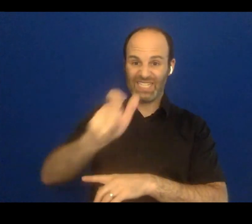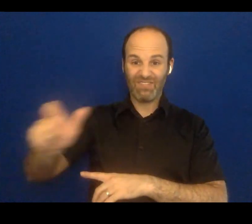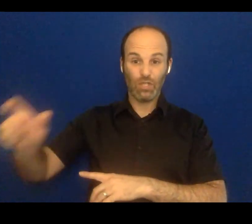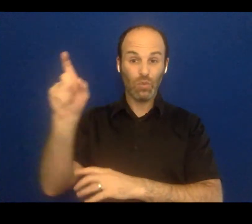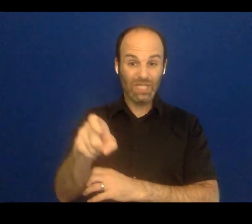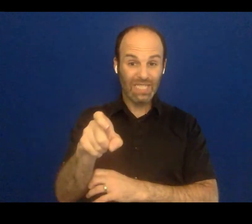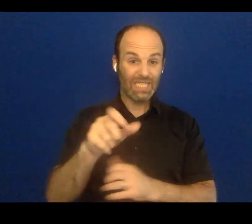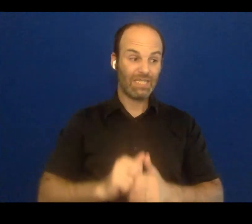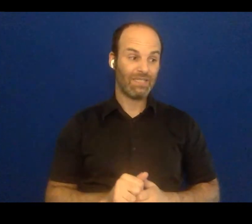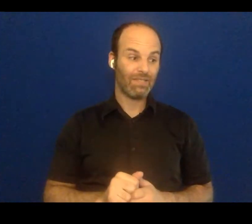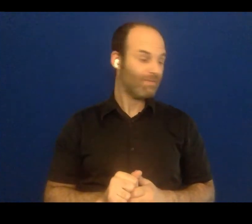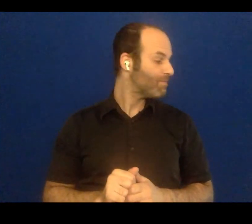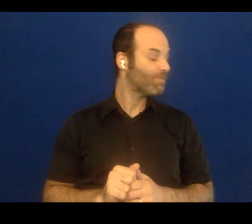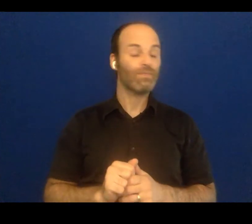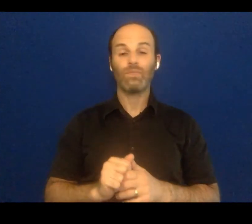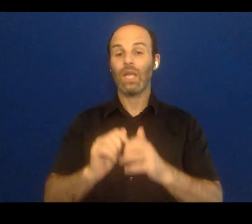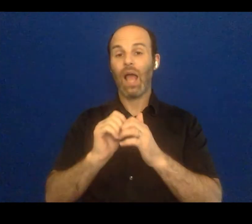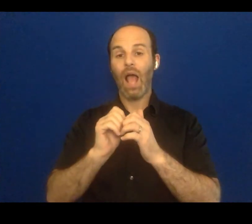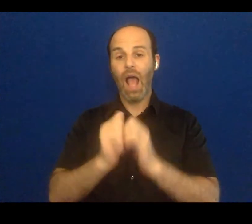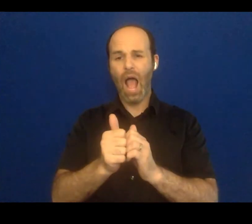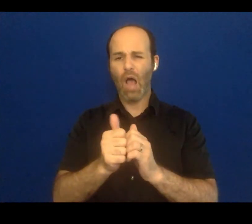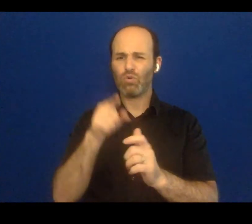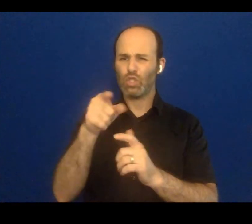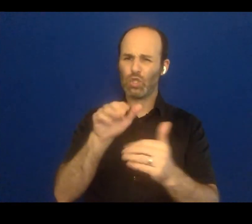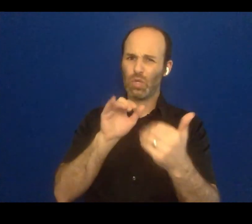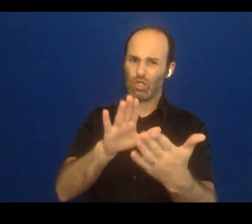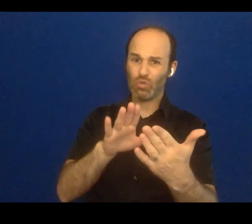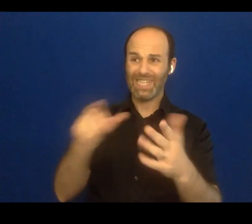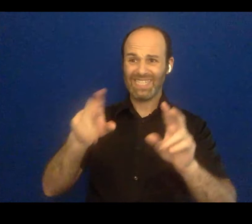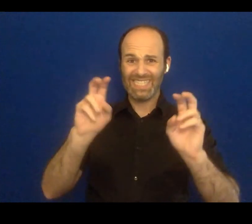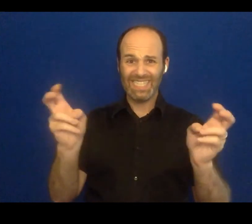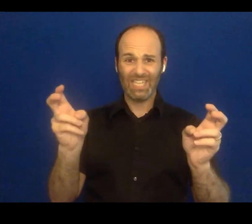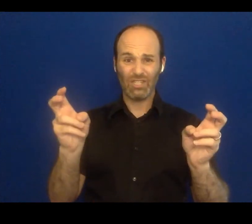INDIVIDUAL; HOW DO YOU, WHEN TRYING TO ADDRESS THESE ISSUES IN THE SYSTEMS IN WHICH YOU ARE